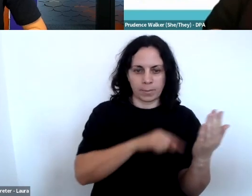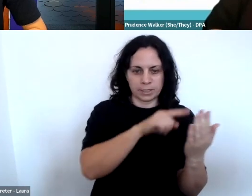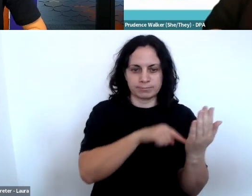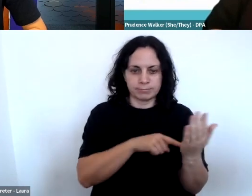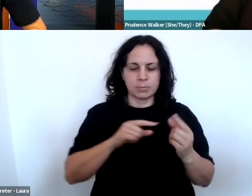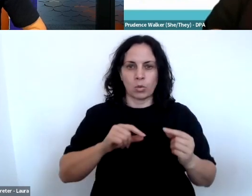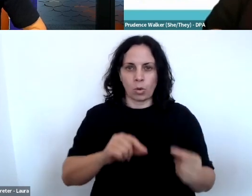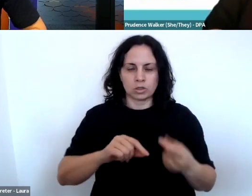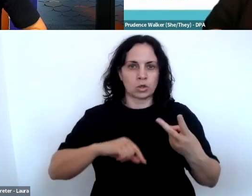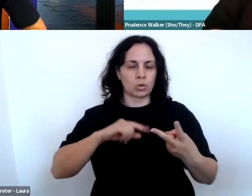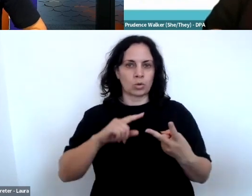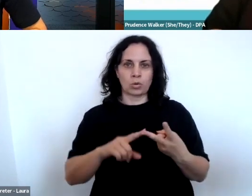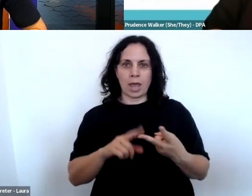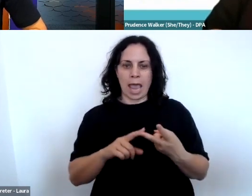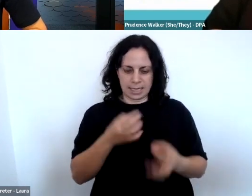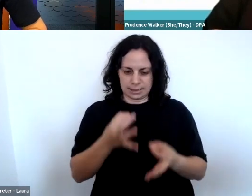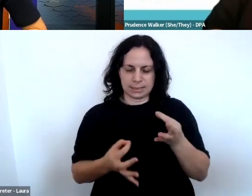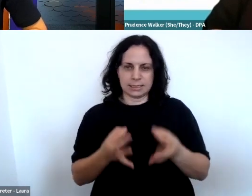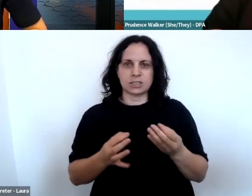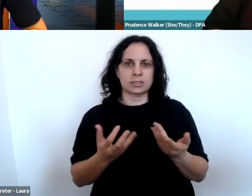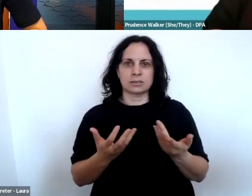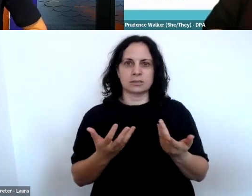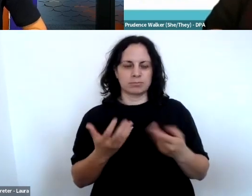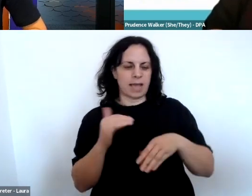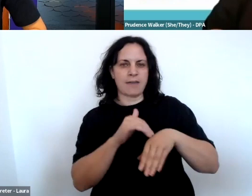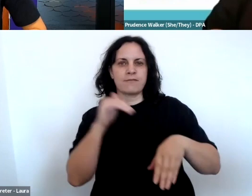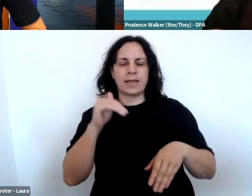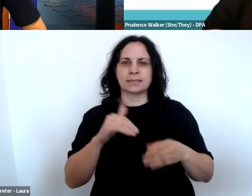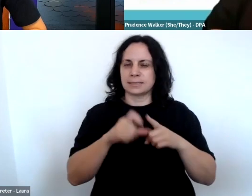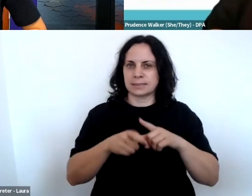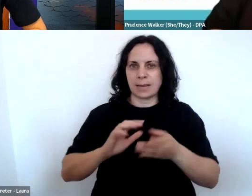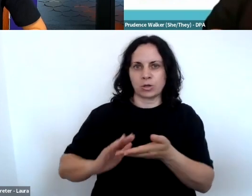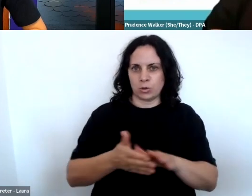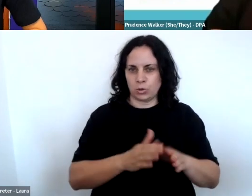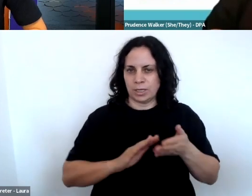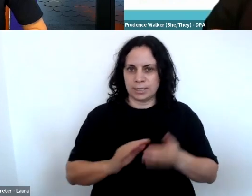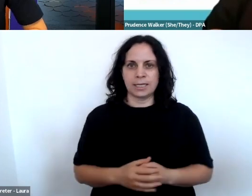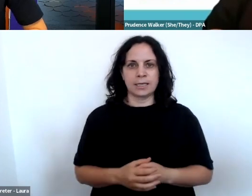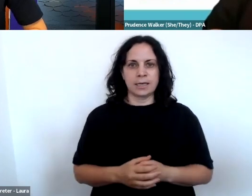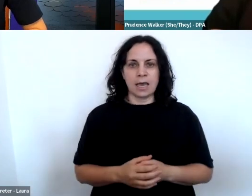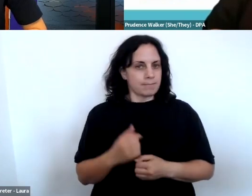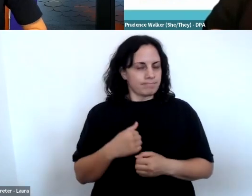So I don’t have a perfect answer to that now, but next year, when the commission releases its report,